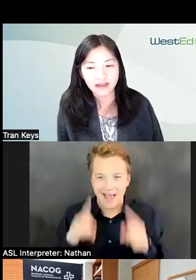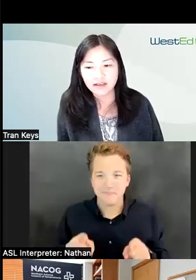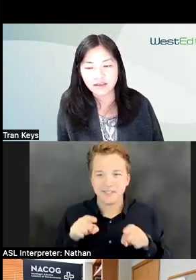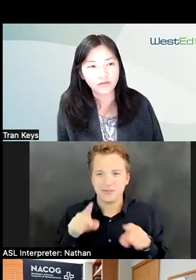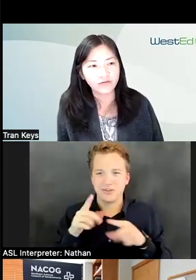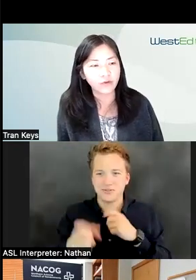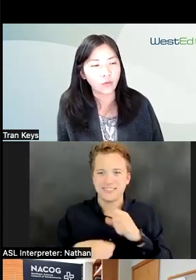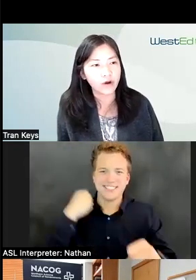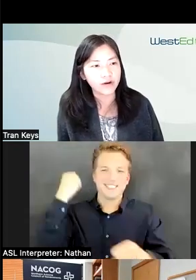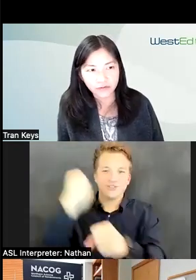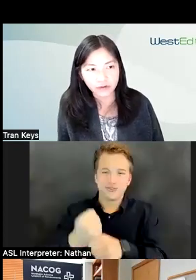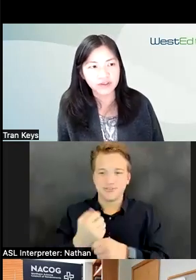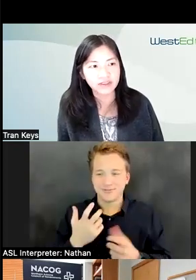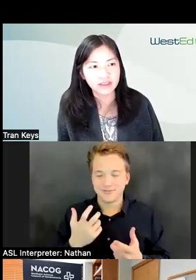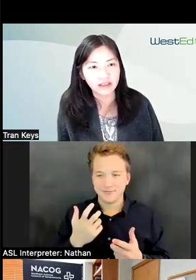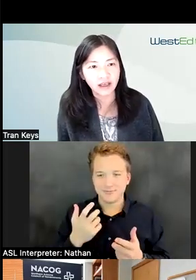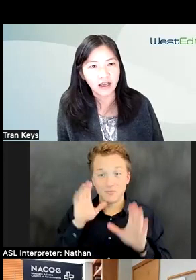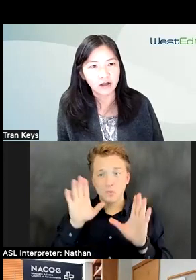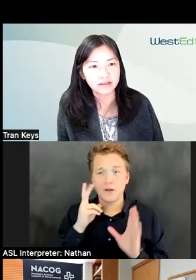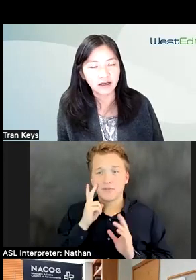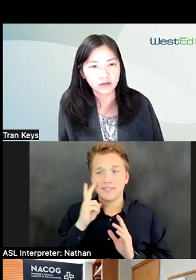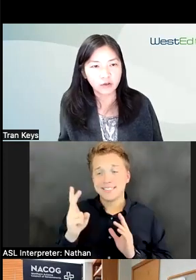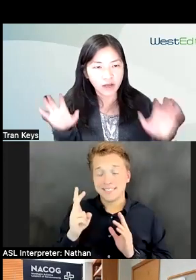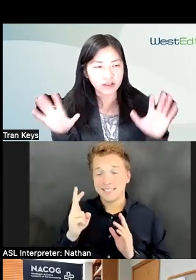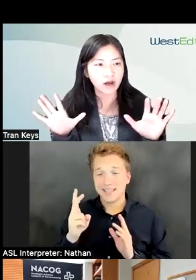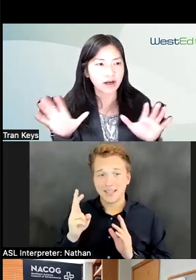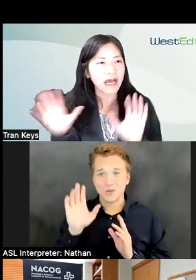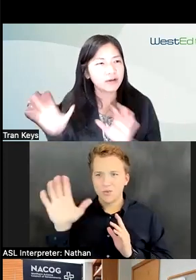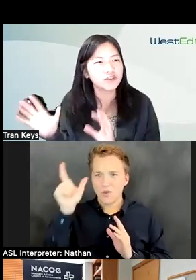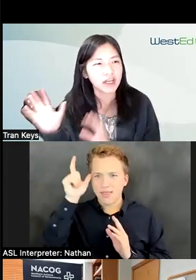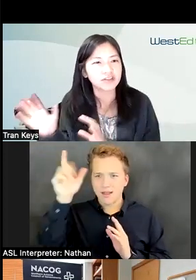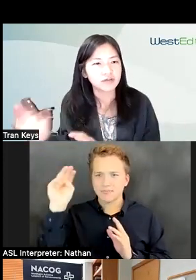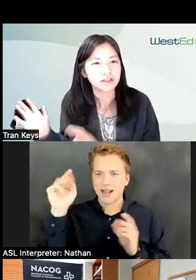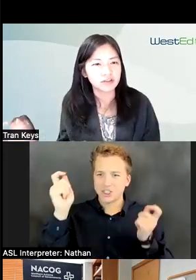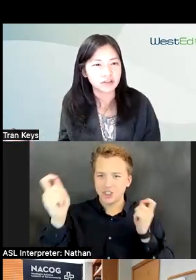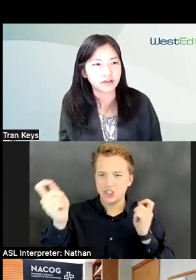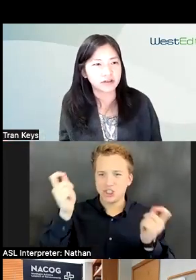It is so wonderful to see your logic model and how it's changed every year, Jennifer.